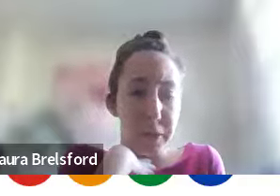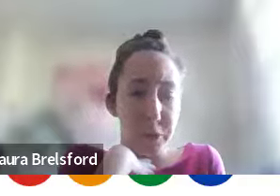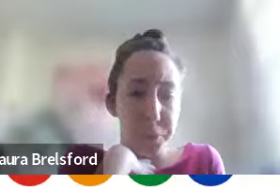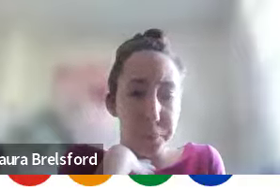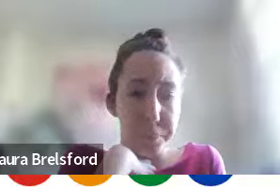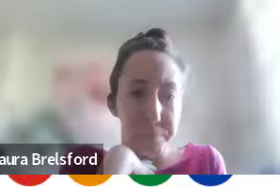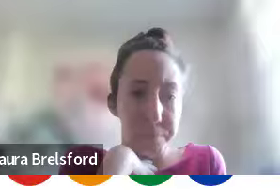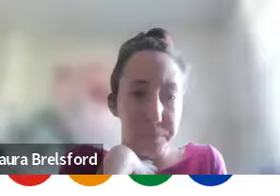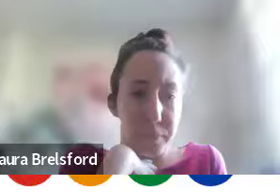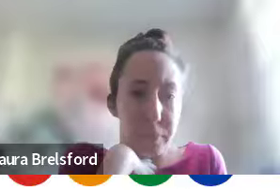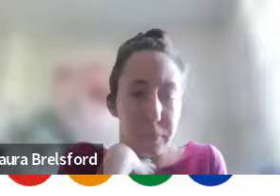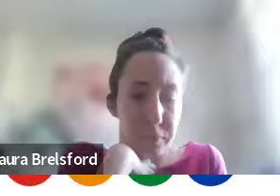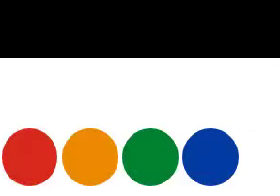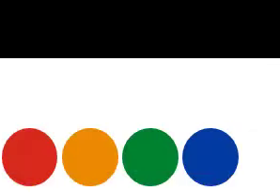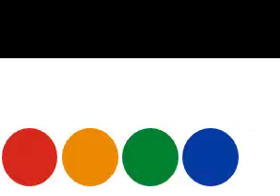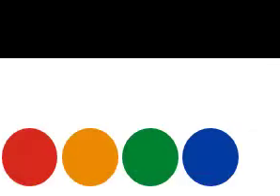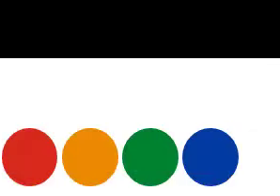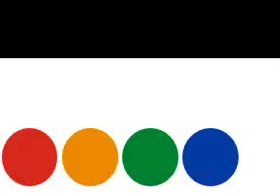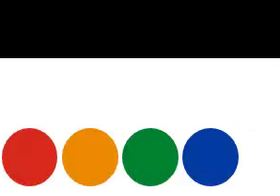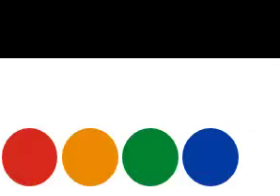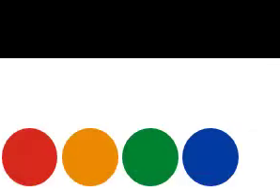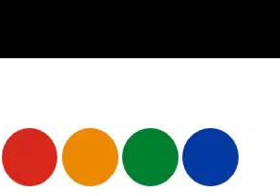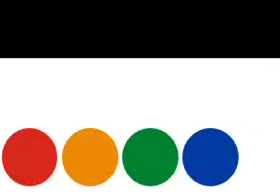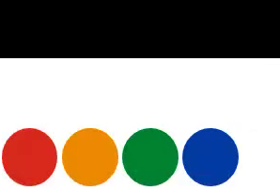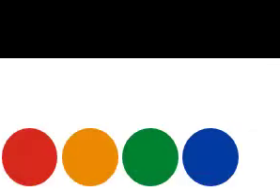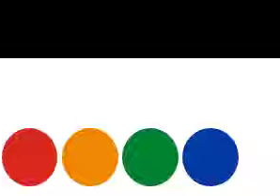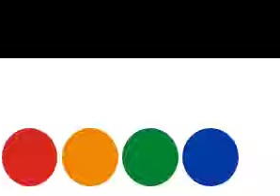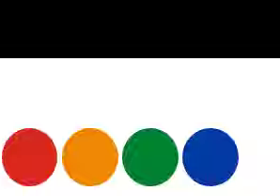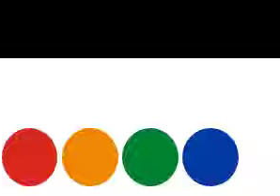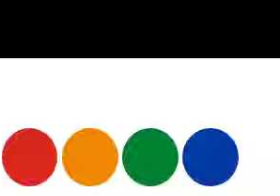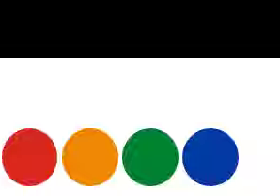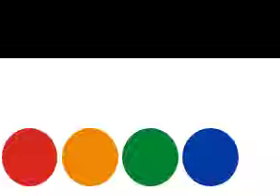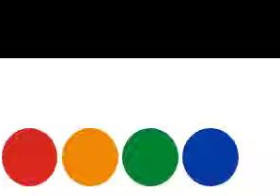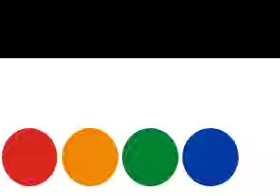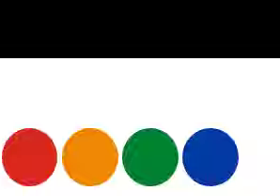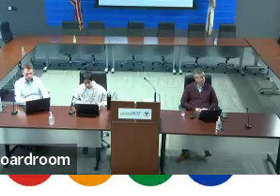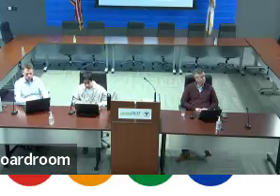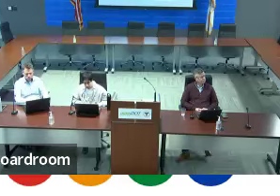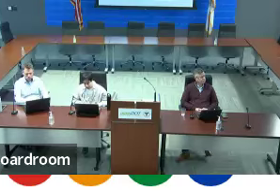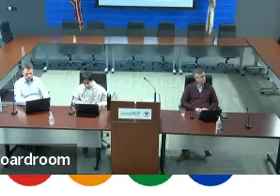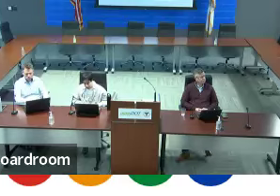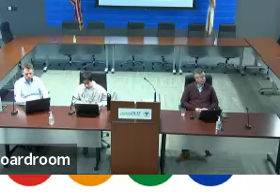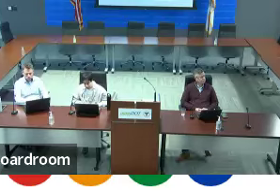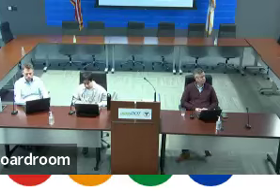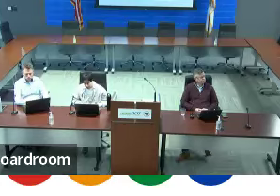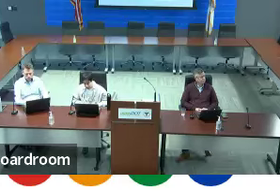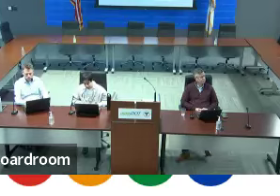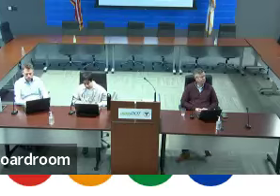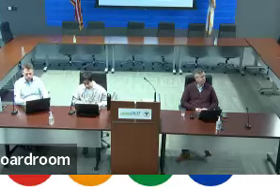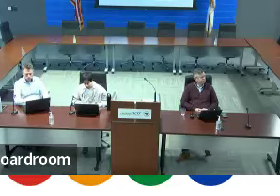SO, THERE'S NOT ANY SURPRISES THERE. THAT'S GREAT FEEDBACK. THANK YOU. THANKS. THANK YOU, JILL AND LAURA.